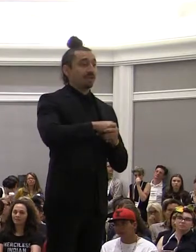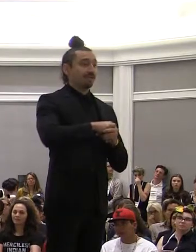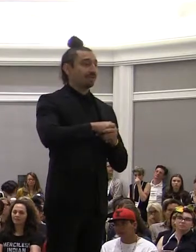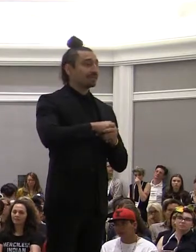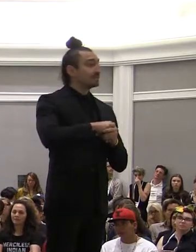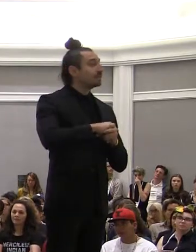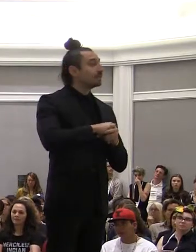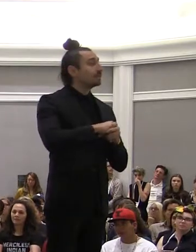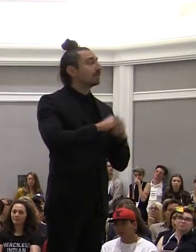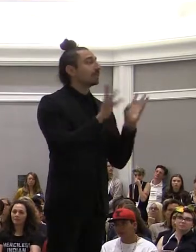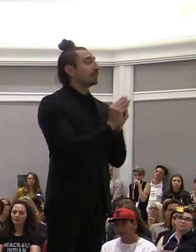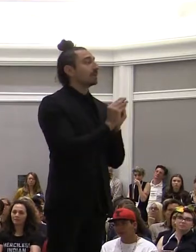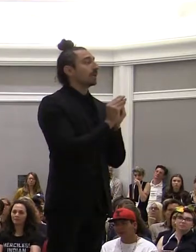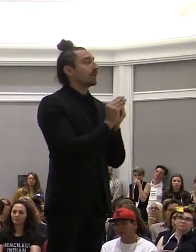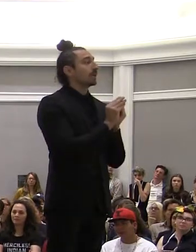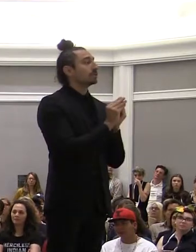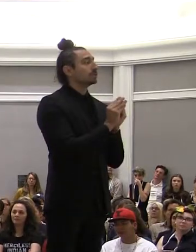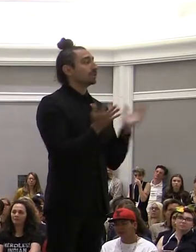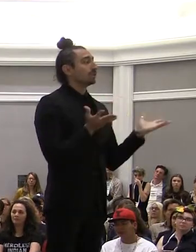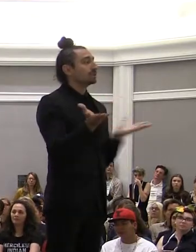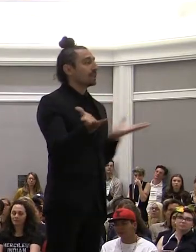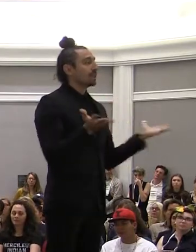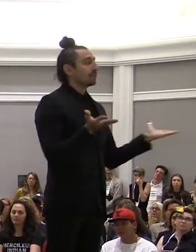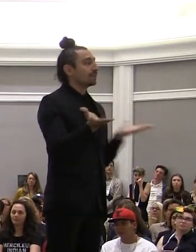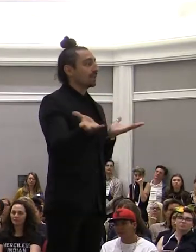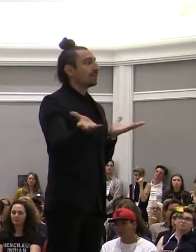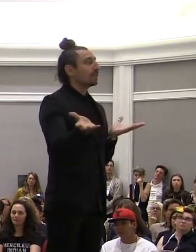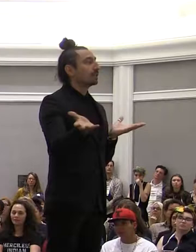They are here to facilitate communication for everyone.